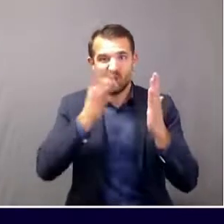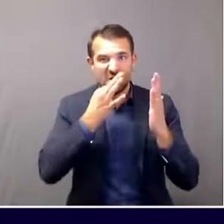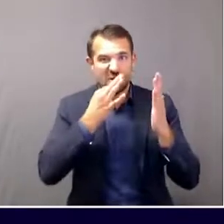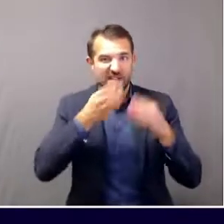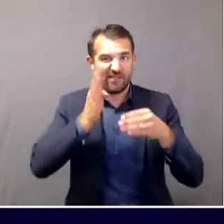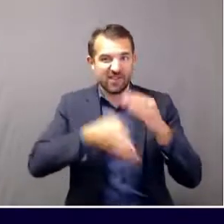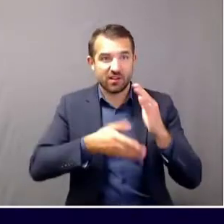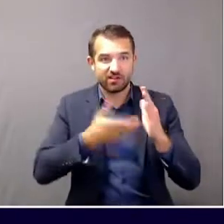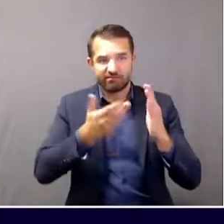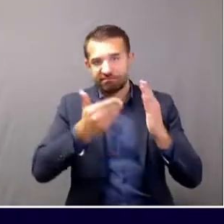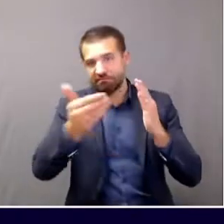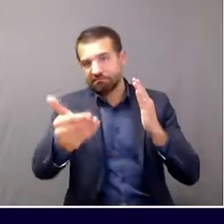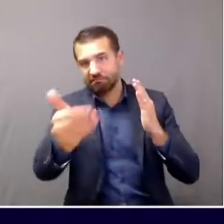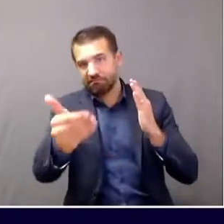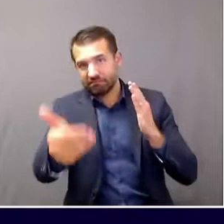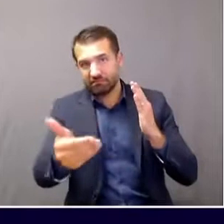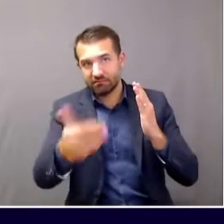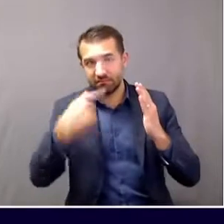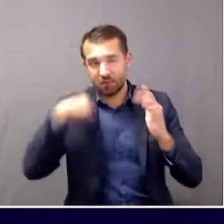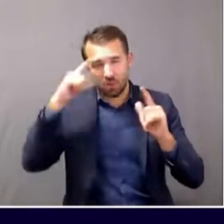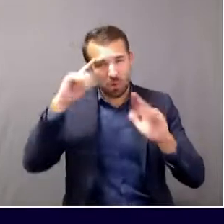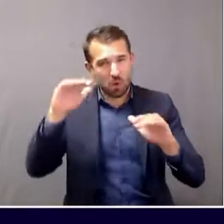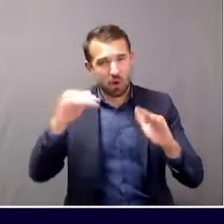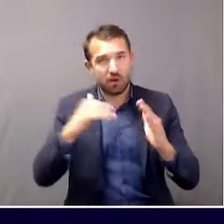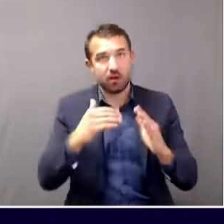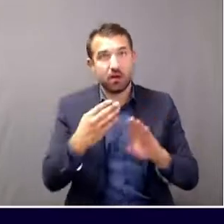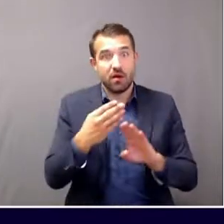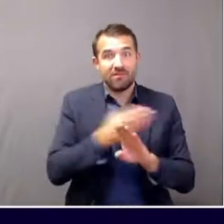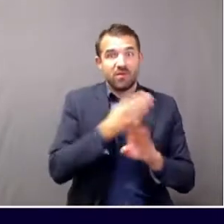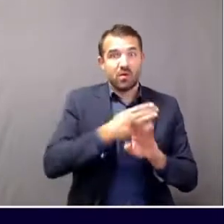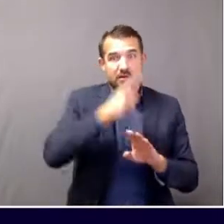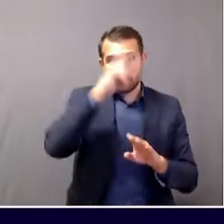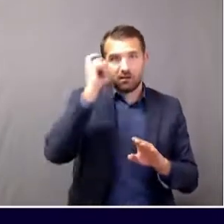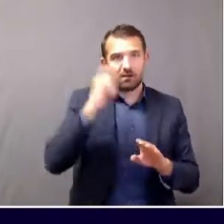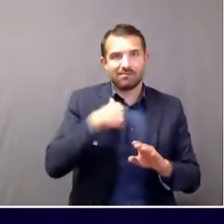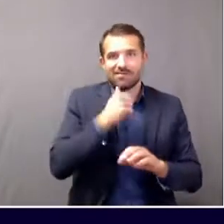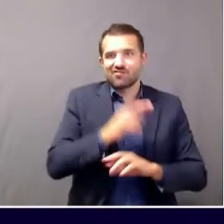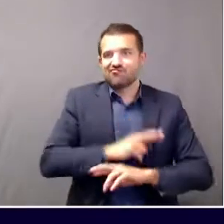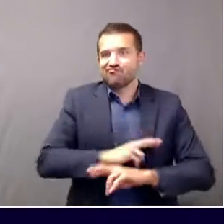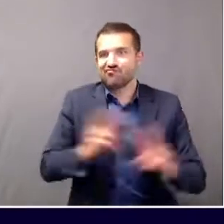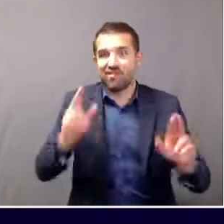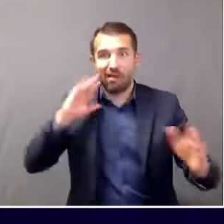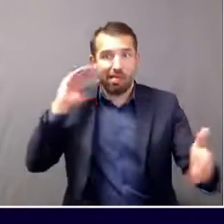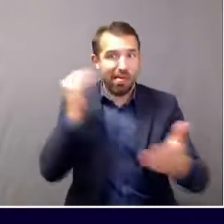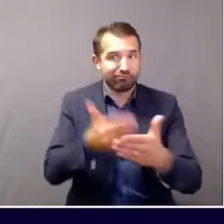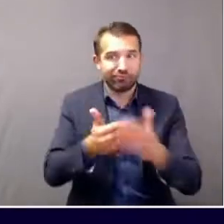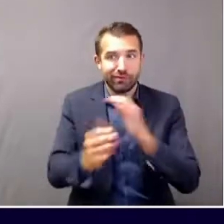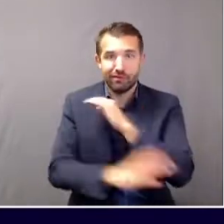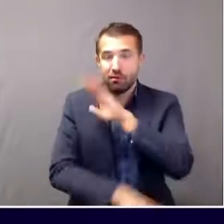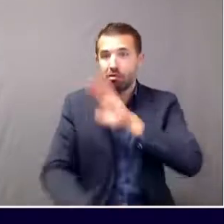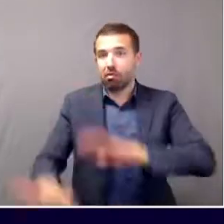situation over the summer that we didn't quite have everything